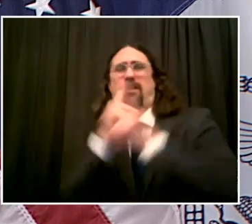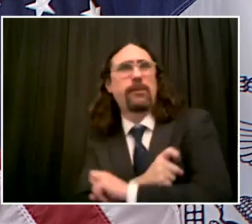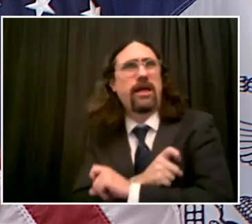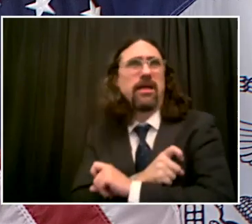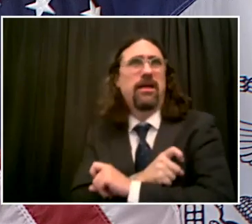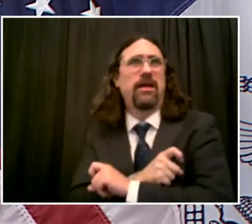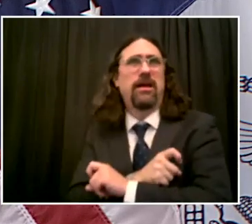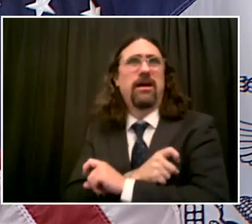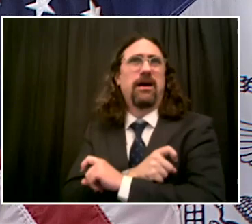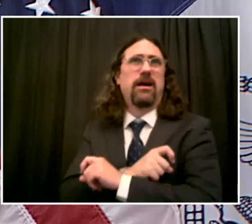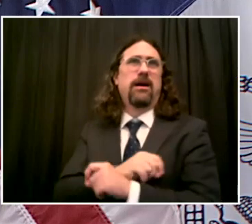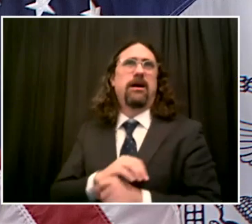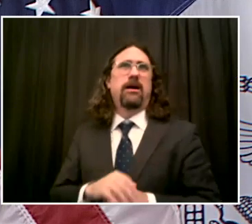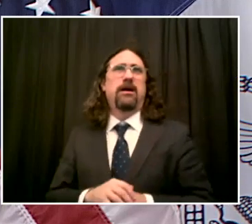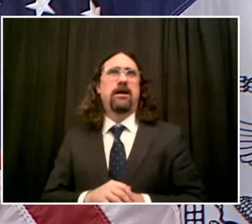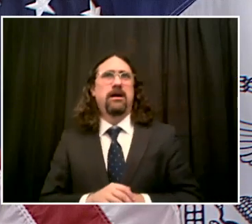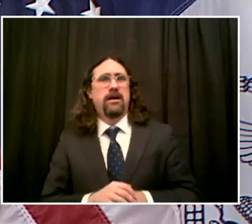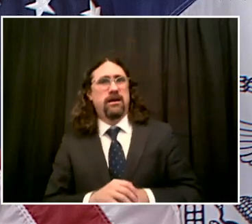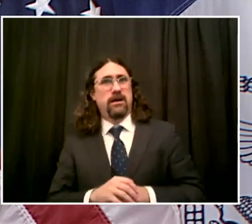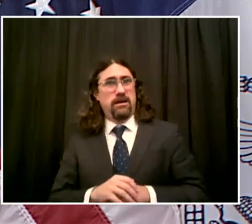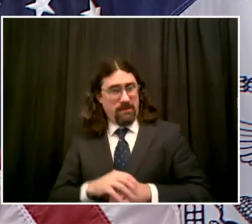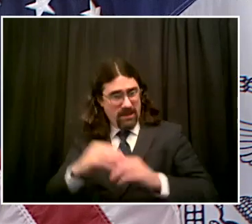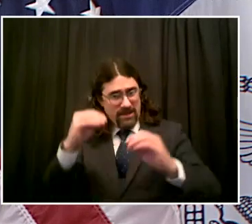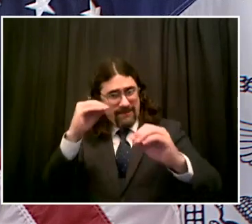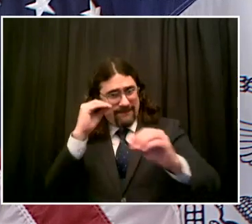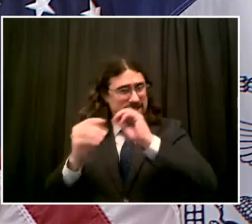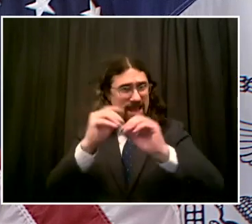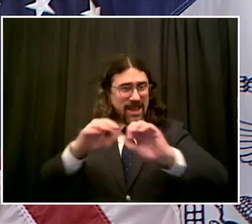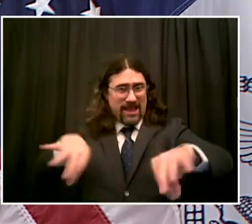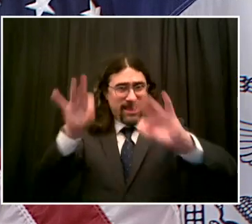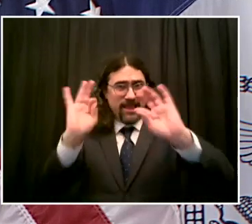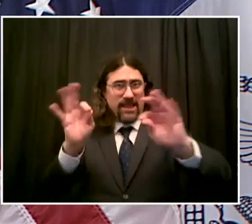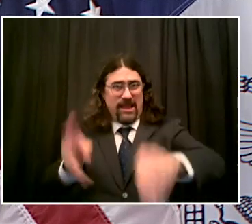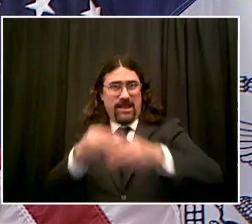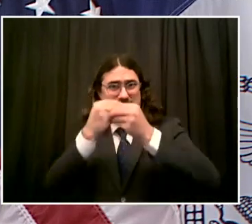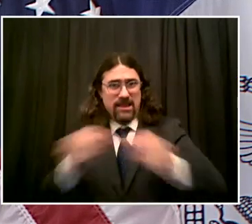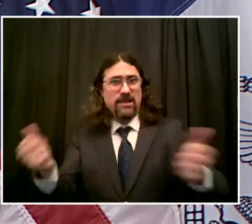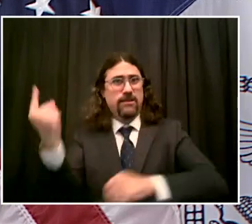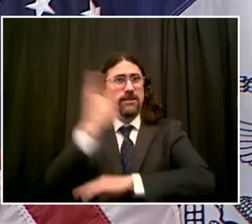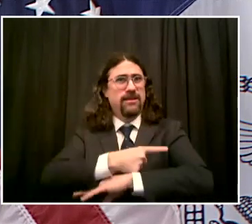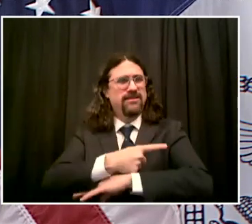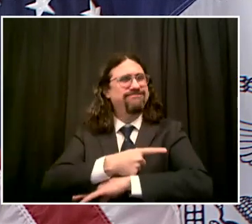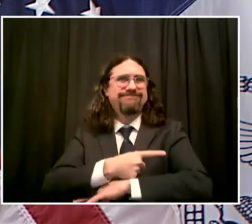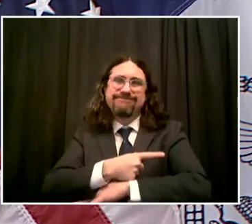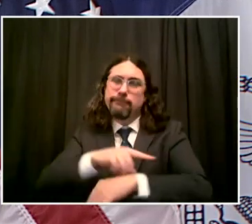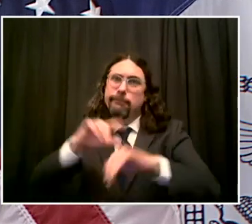OFF SWITCH. I WANT PEOPLE TO PAY ATTENTION ON HOW THINGS WORK. THIS WILL TAKE SOME TIME TO WORK THROUGH.